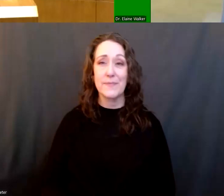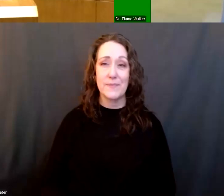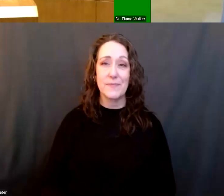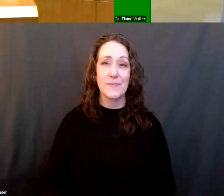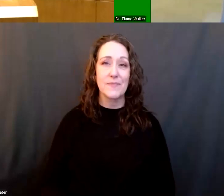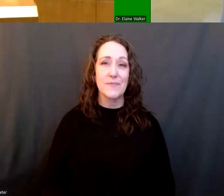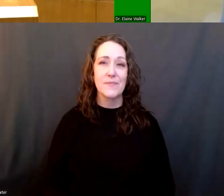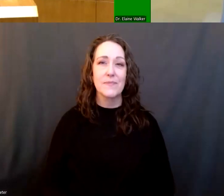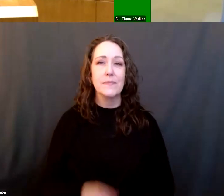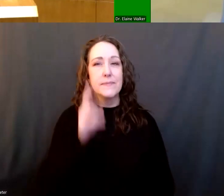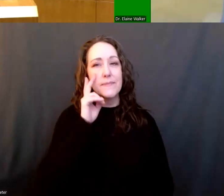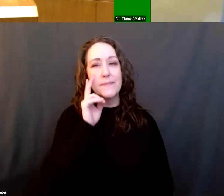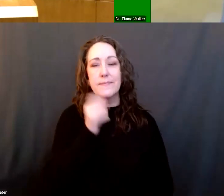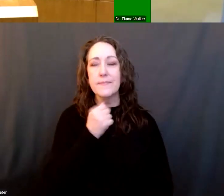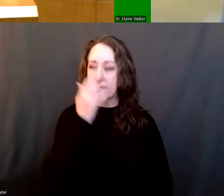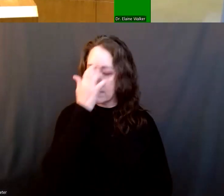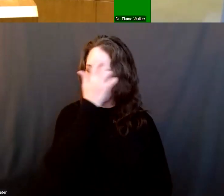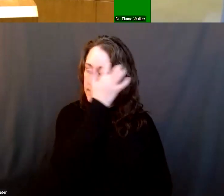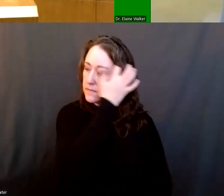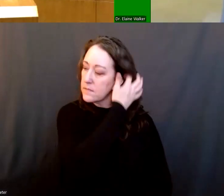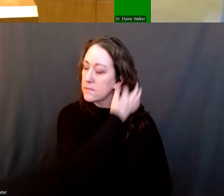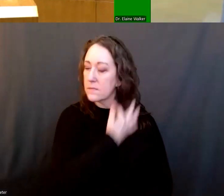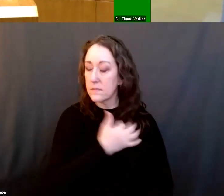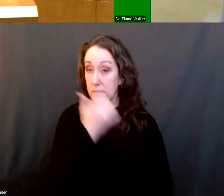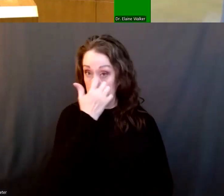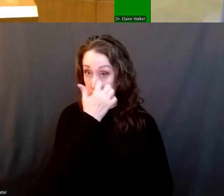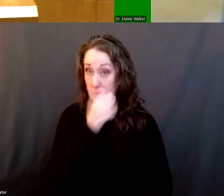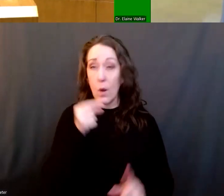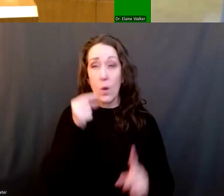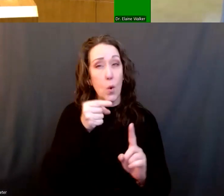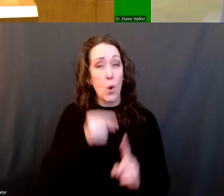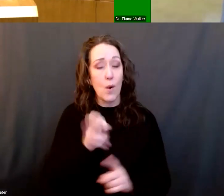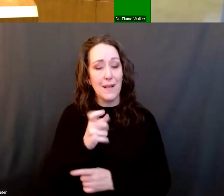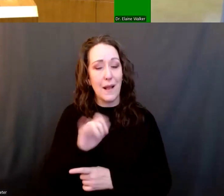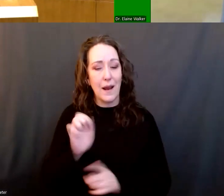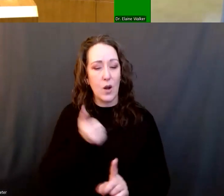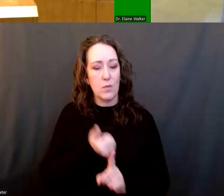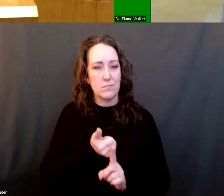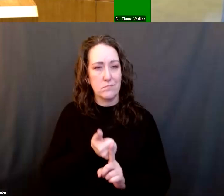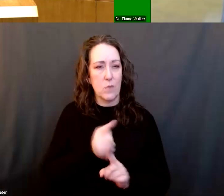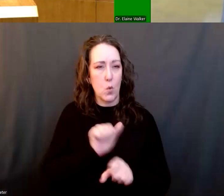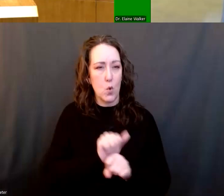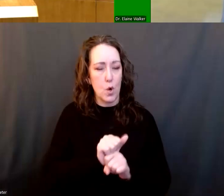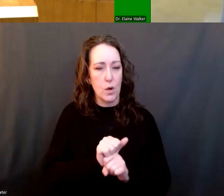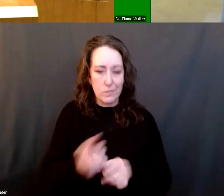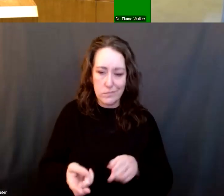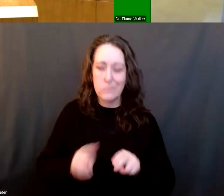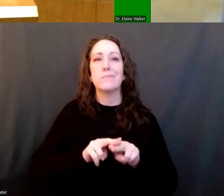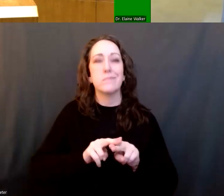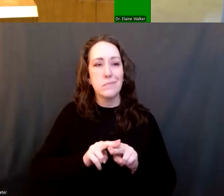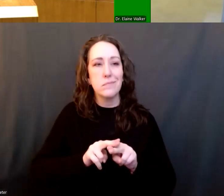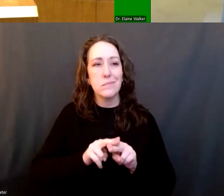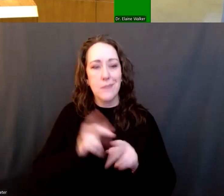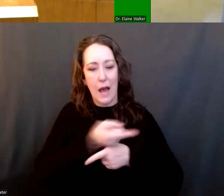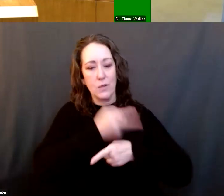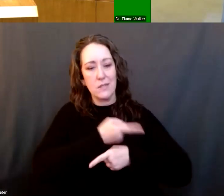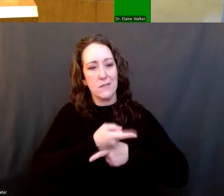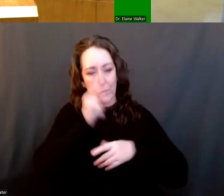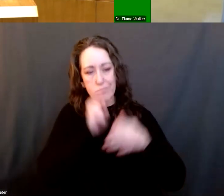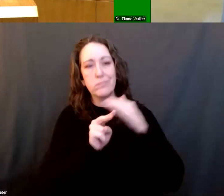let's see the goals of elain's work are to enhance accuracy in predicting psychotic disorders you